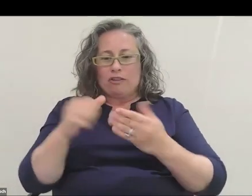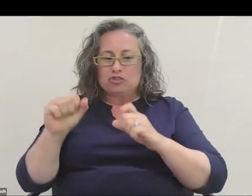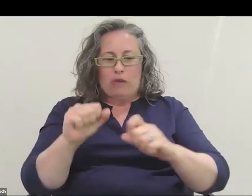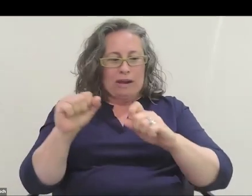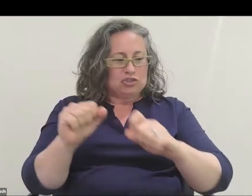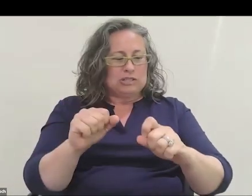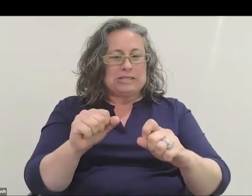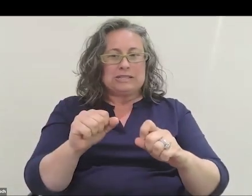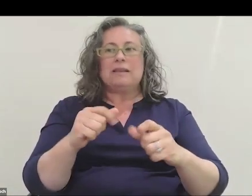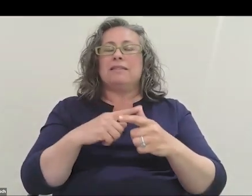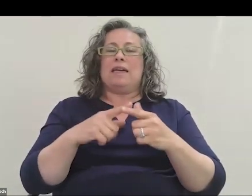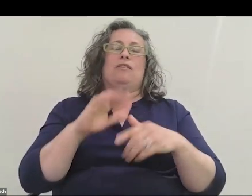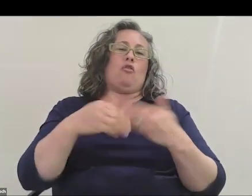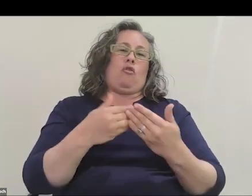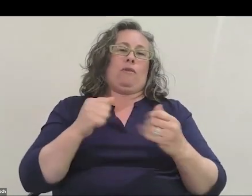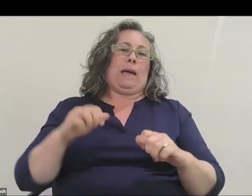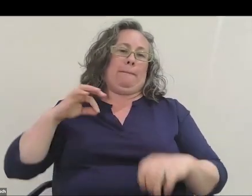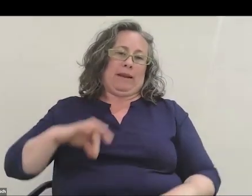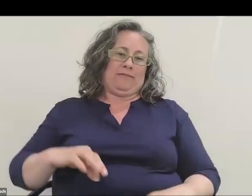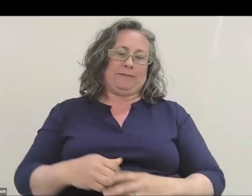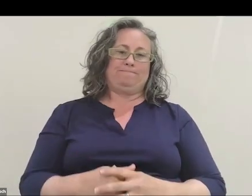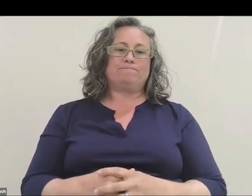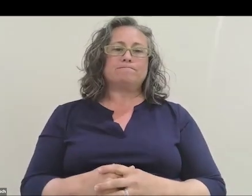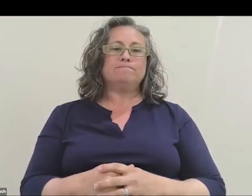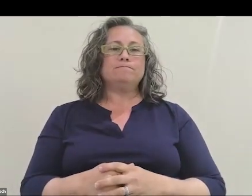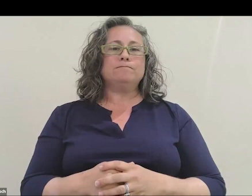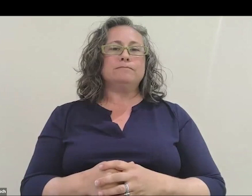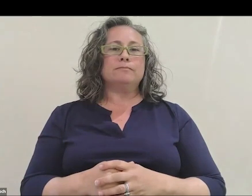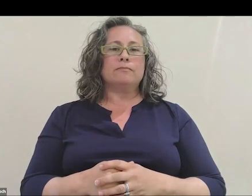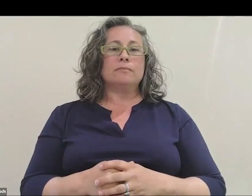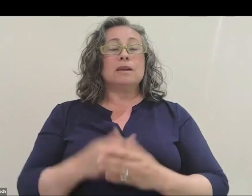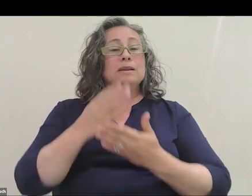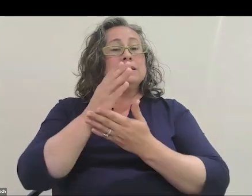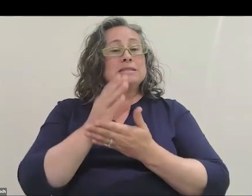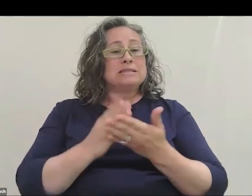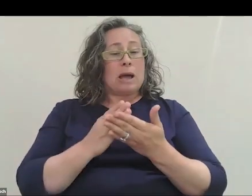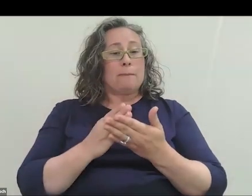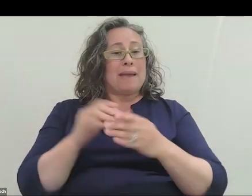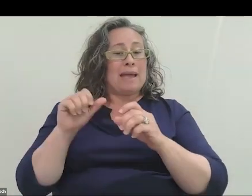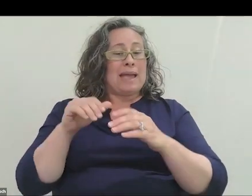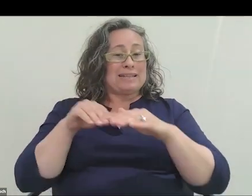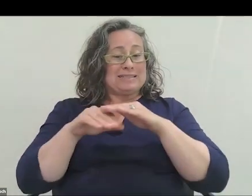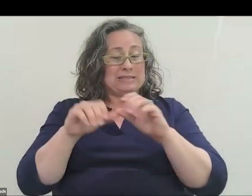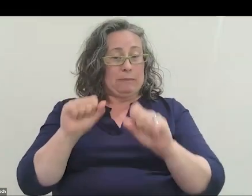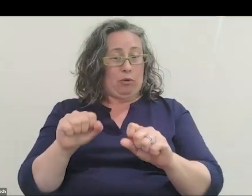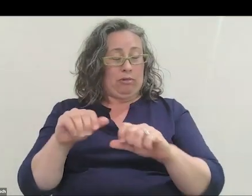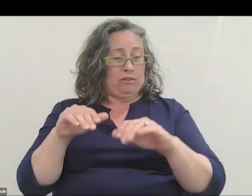so that way we can all benefit. Some accessible strategies that we did at OSSB